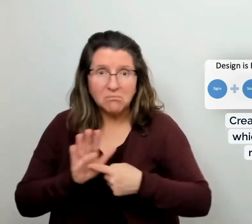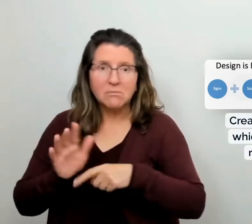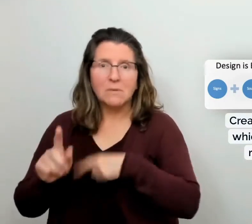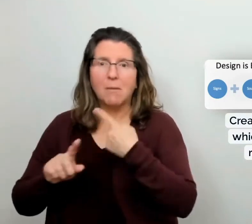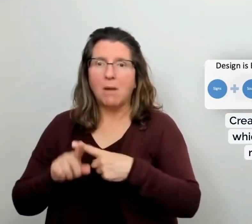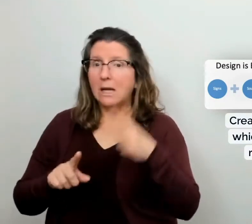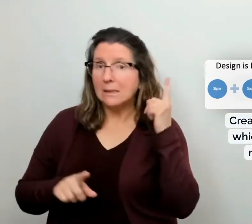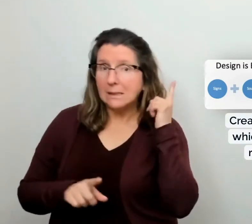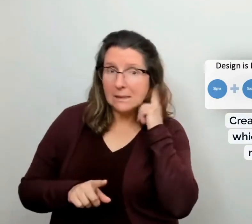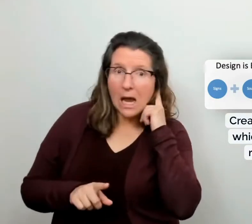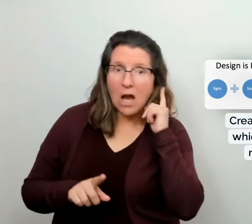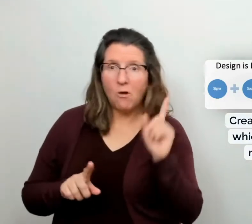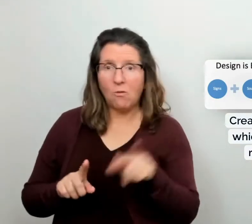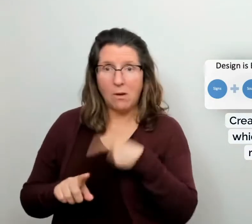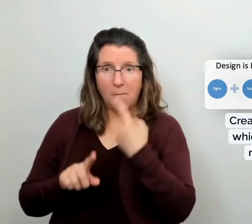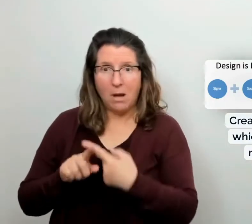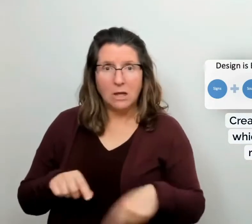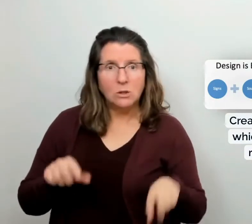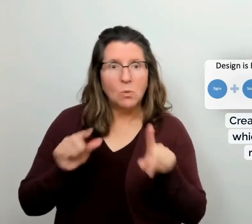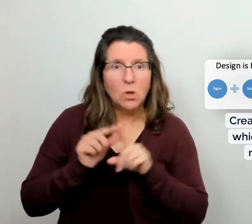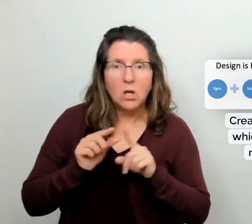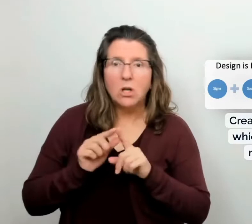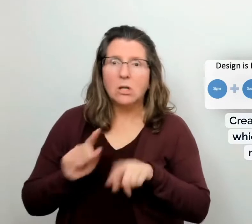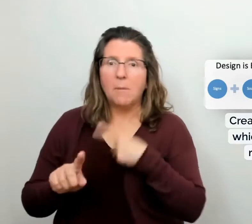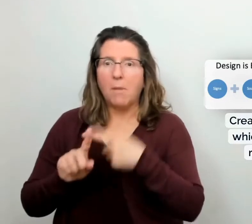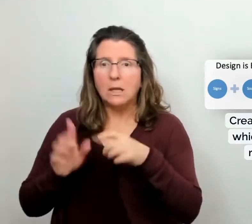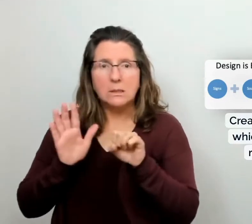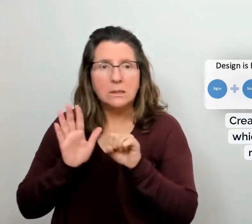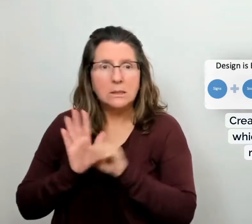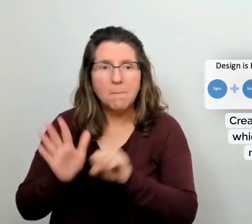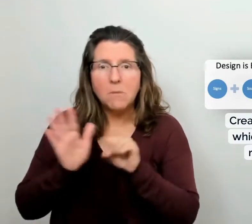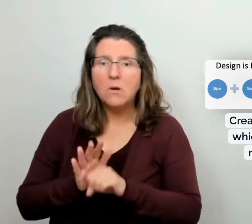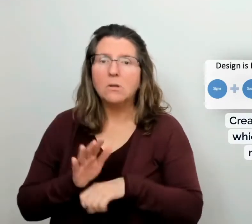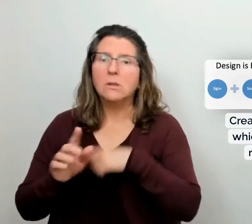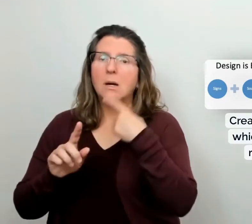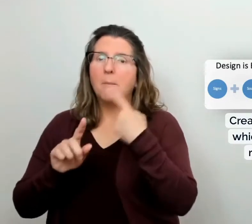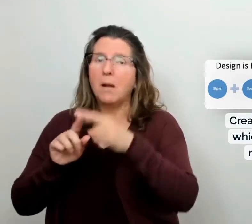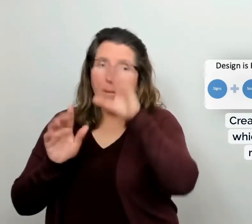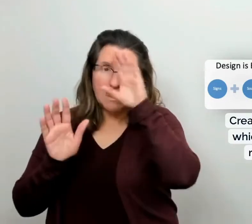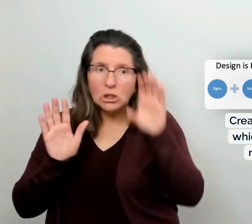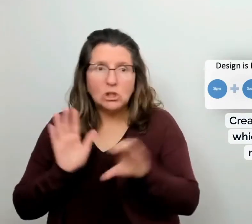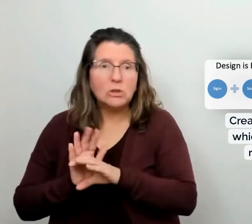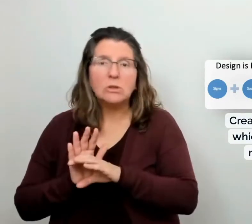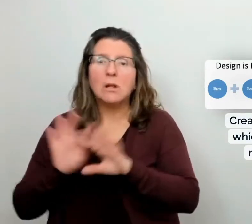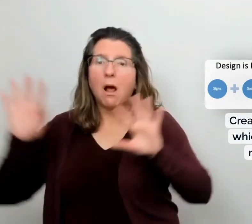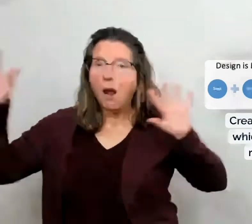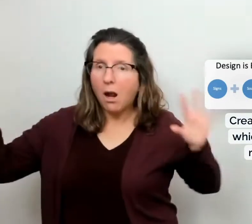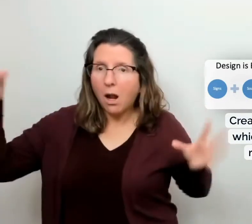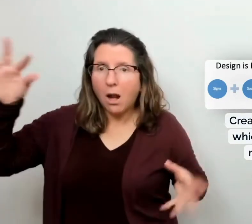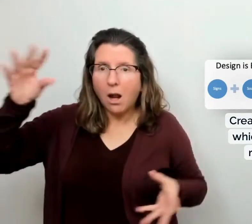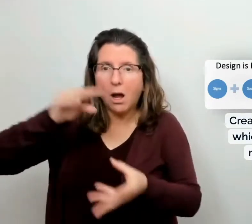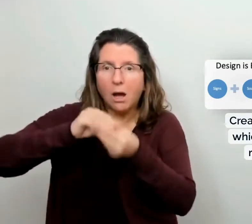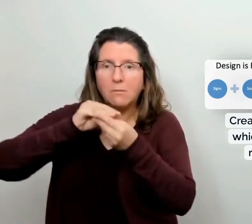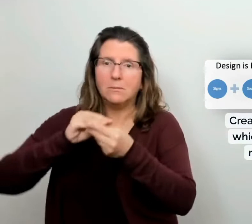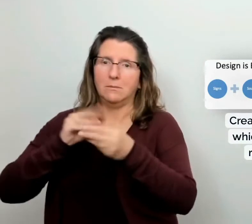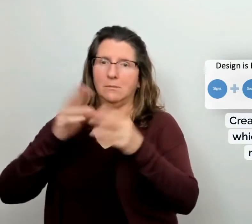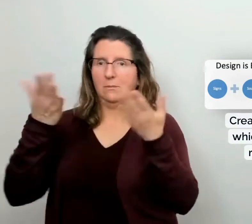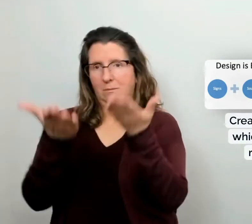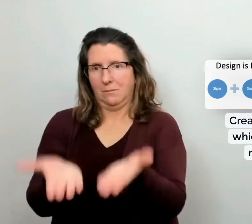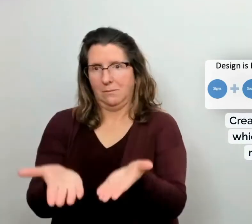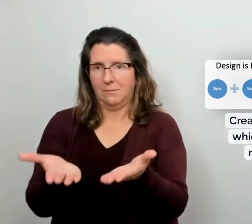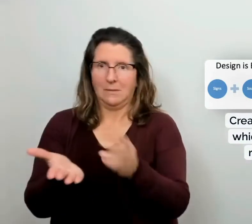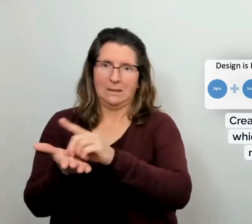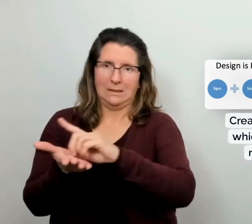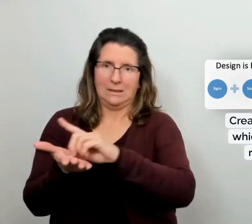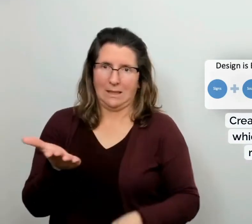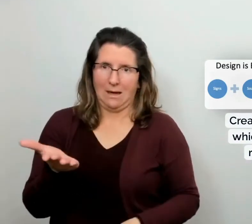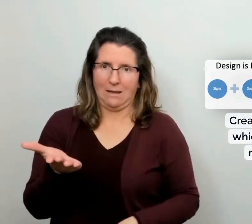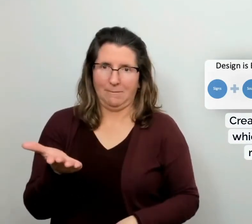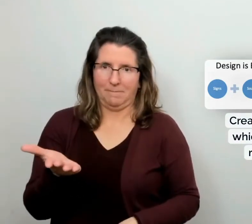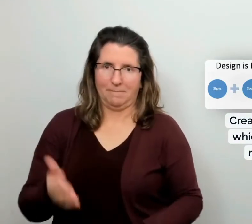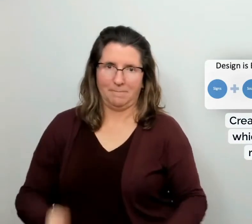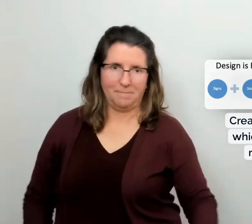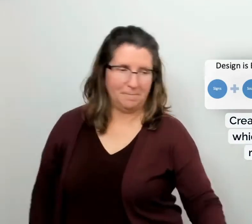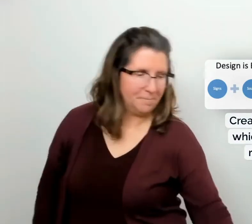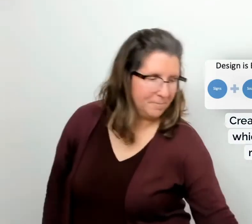signs + sound + words + symbols + pictures = design